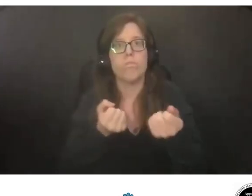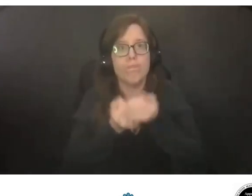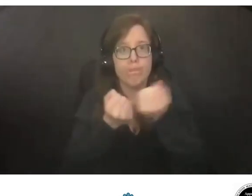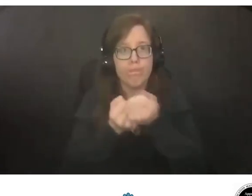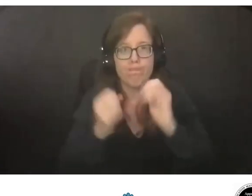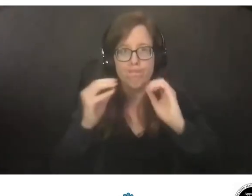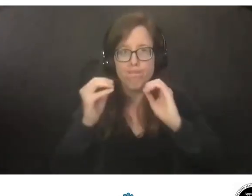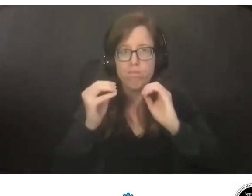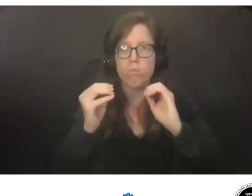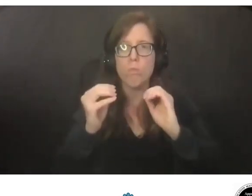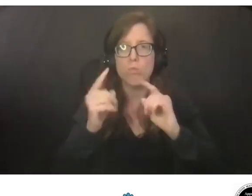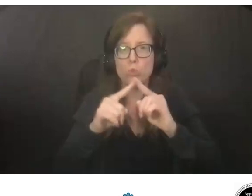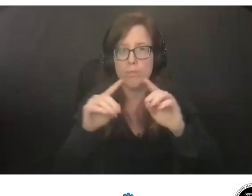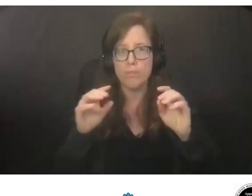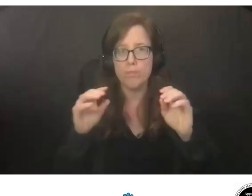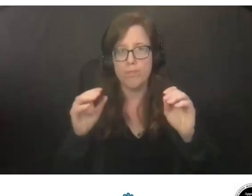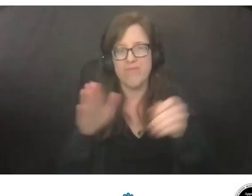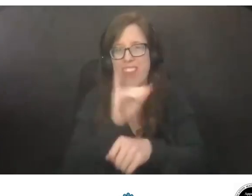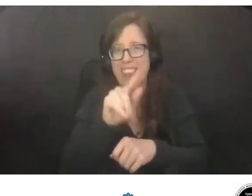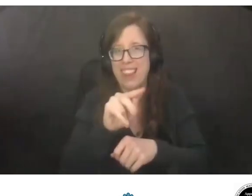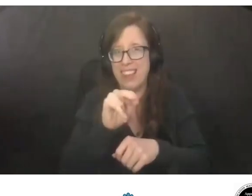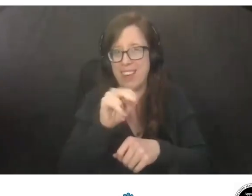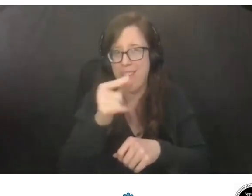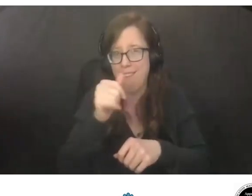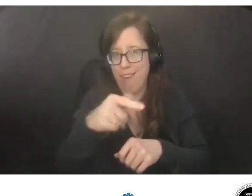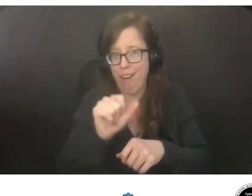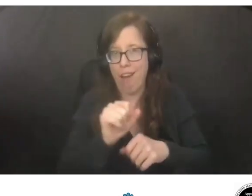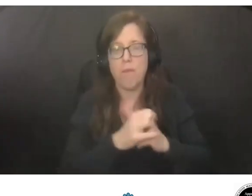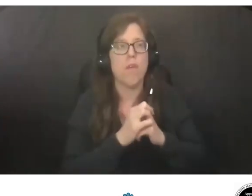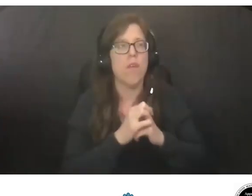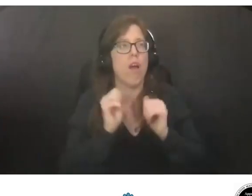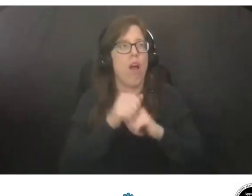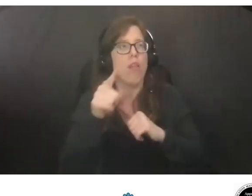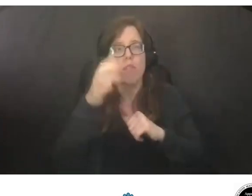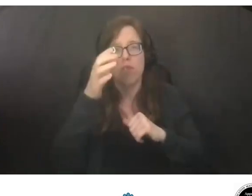We talked a little bit about this earlier. But how does the student learn concepts beyond an